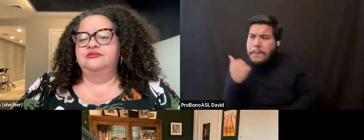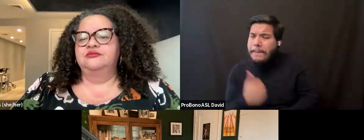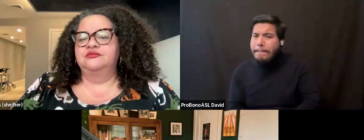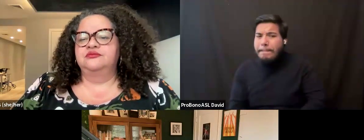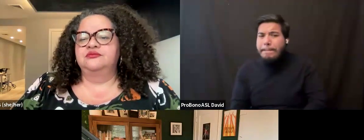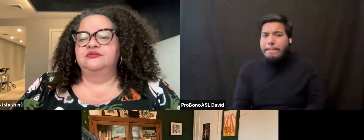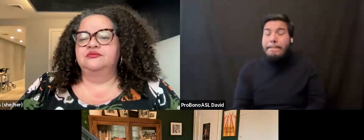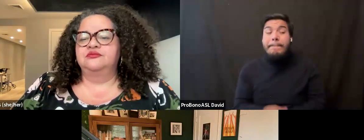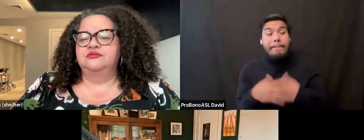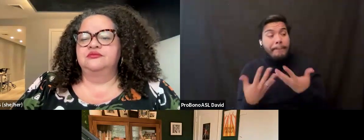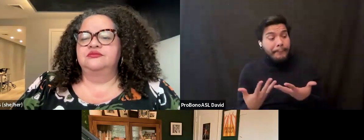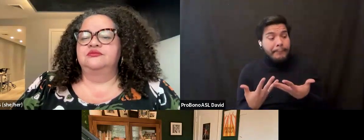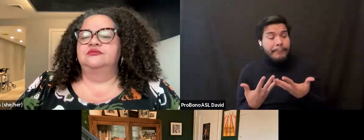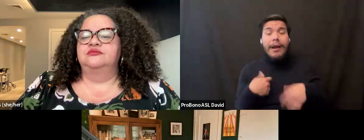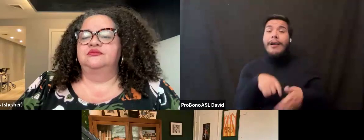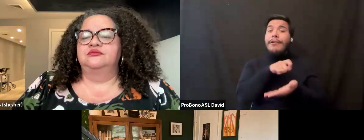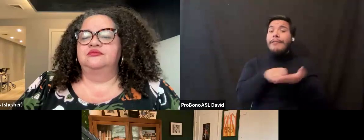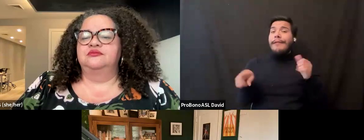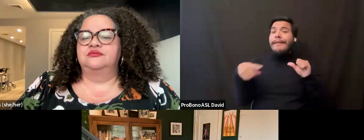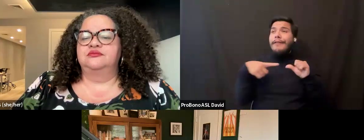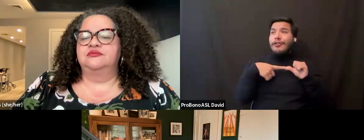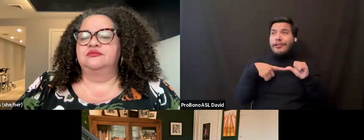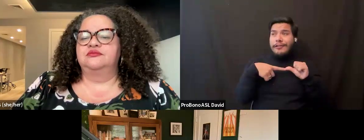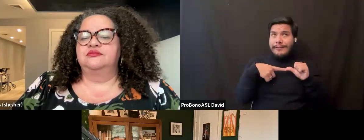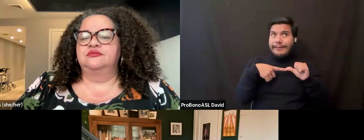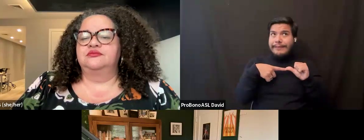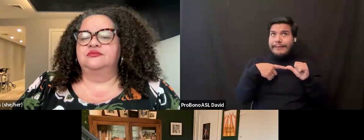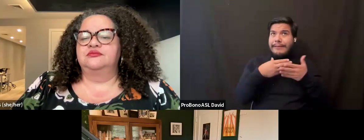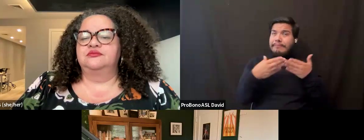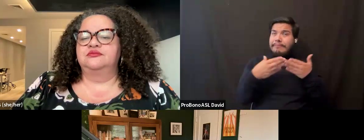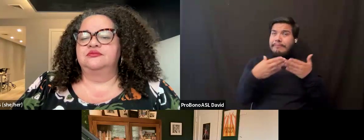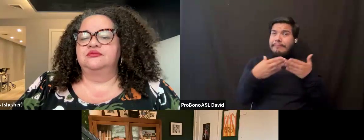I wrote, the first thing initially was just a letter to a friend of mine